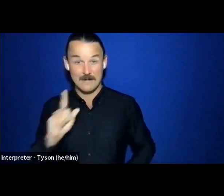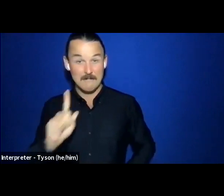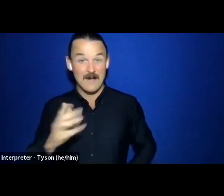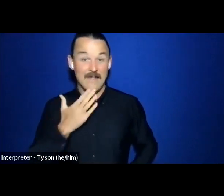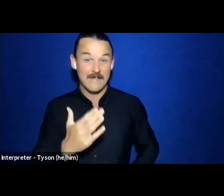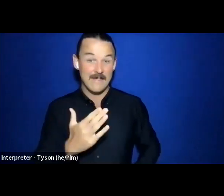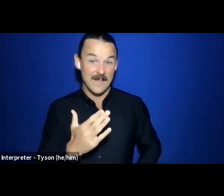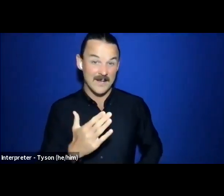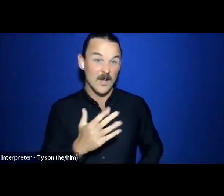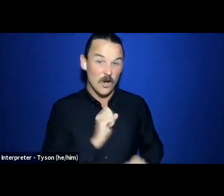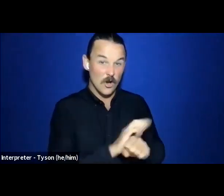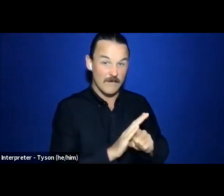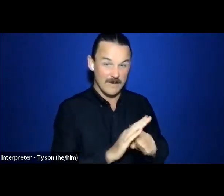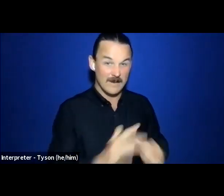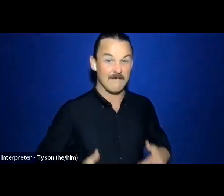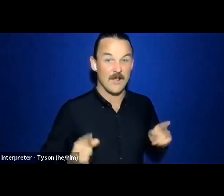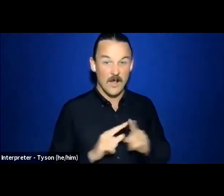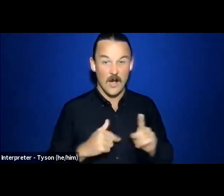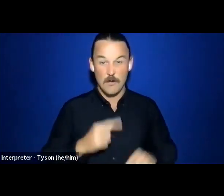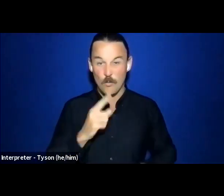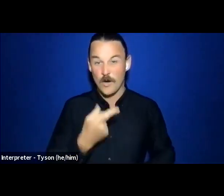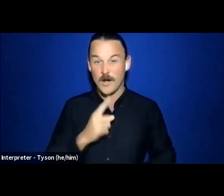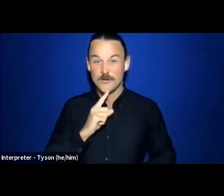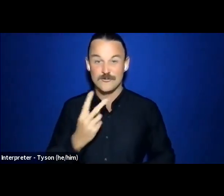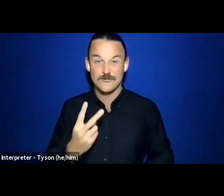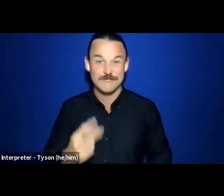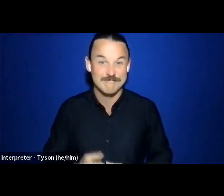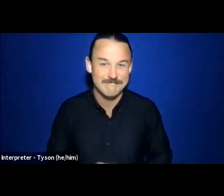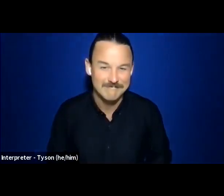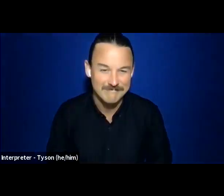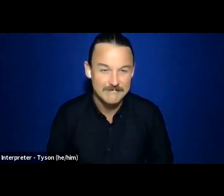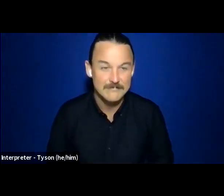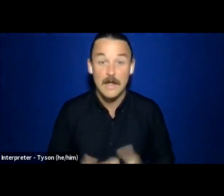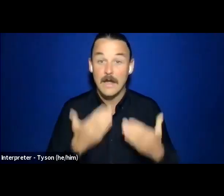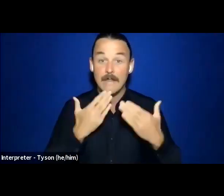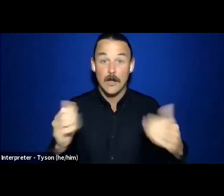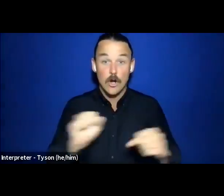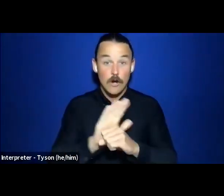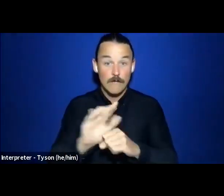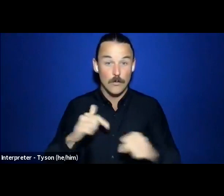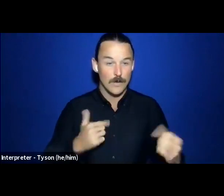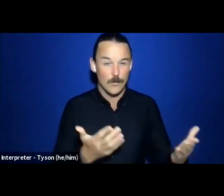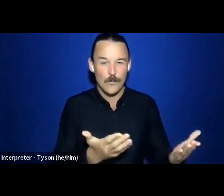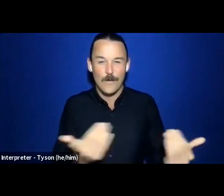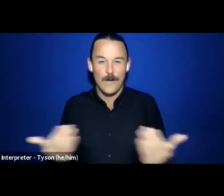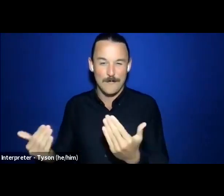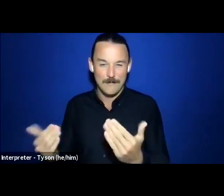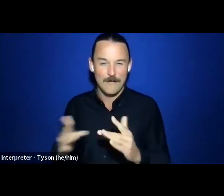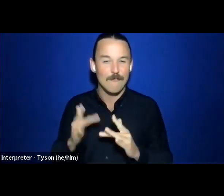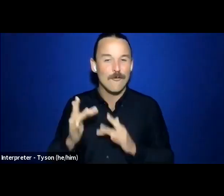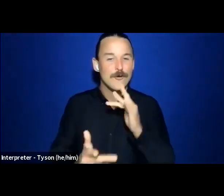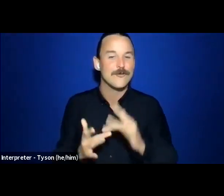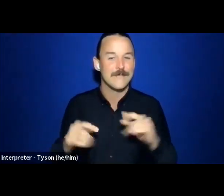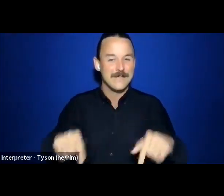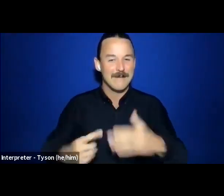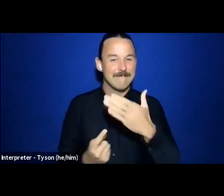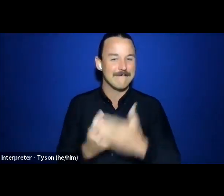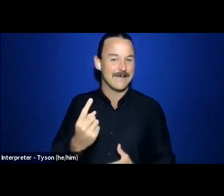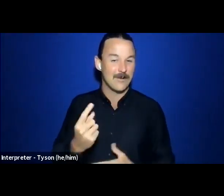years too old for this event, but thanks to cover it feels like 102. Once again thanks to all Covered we are welcoming you virtually to the event. We almost made it